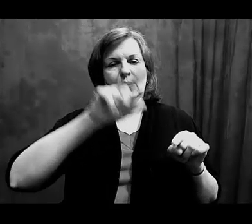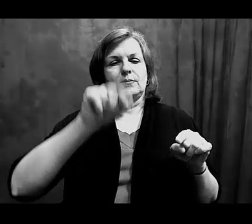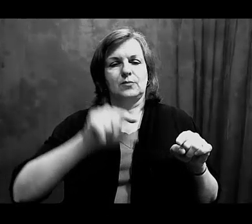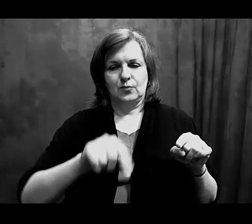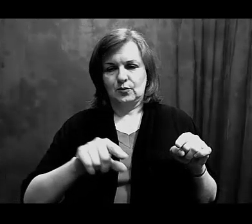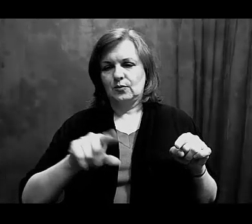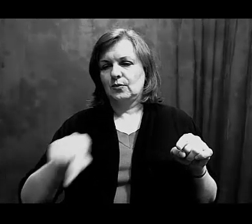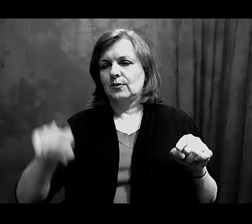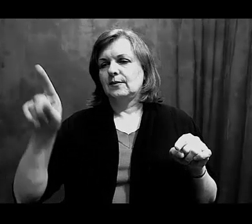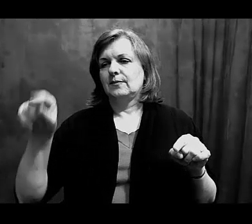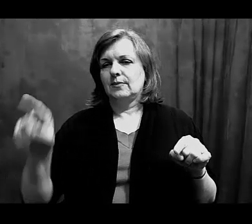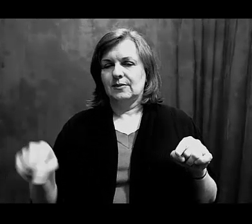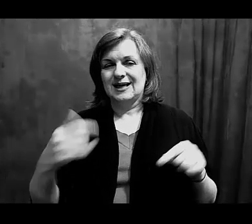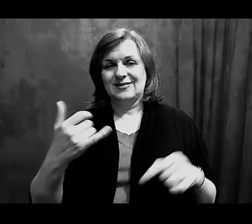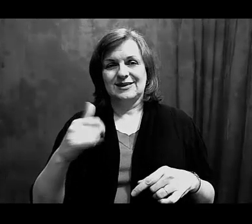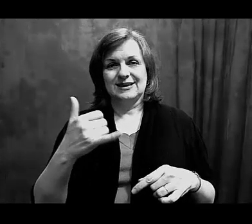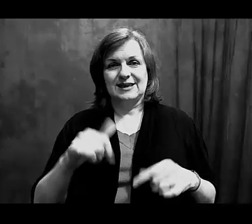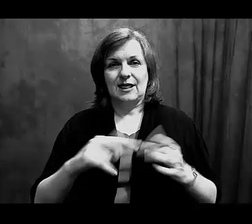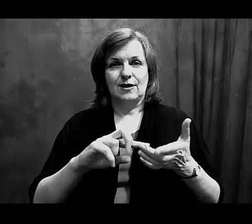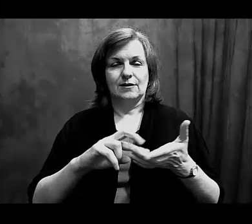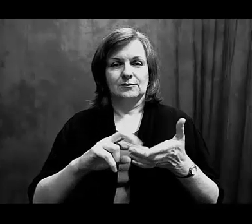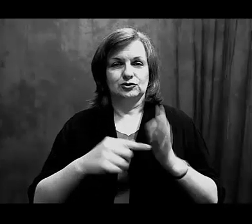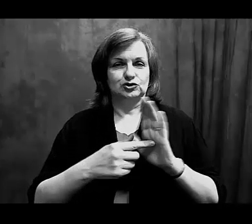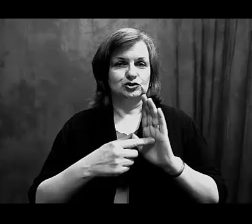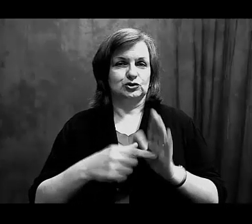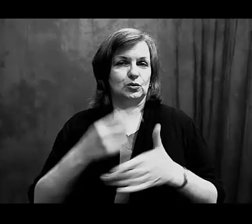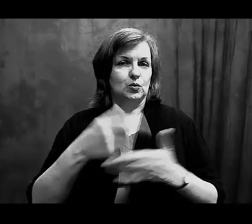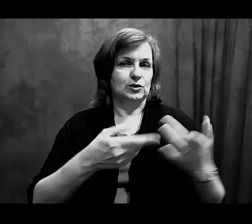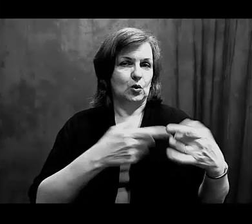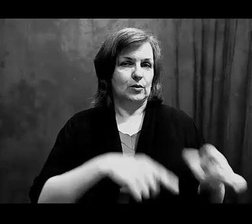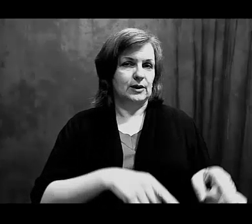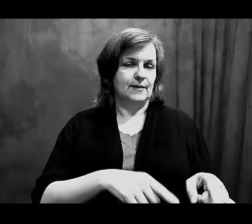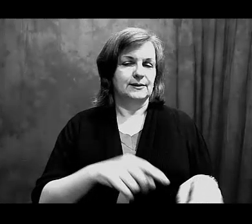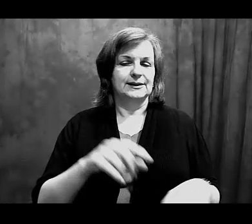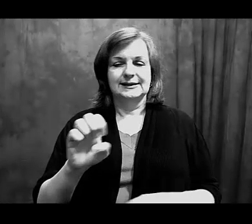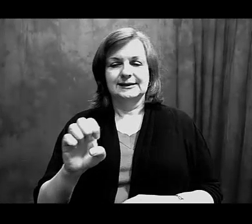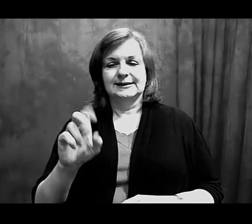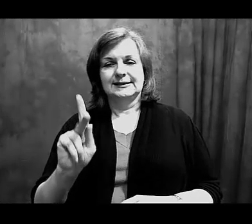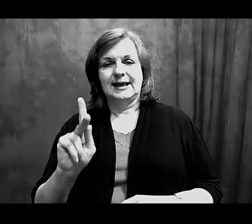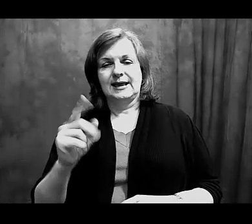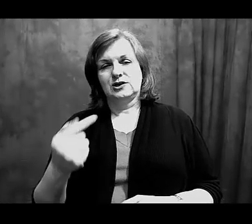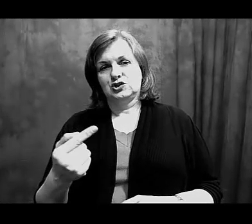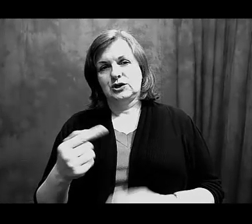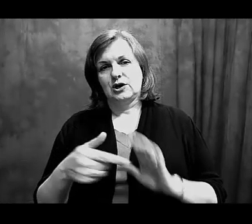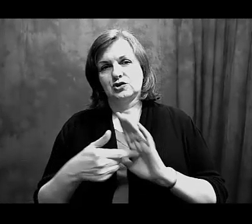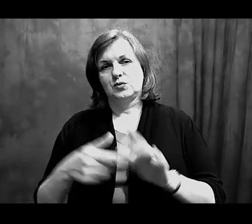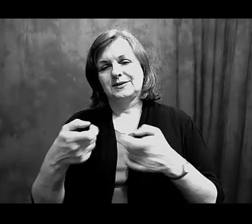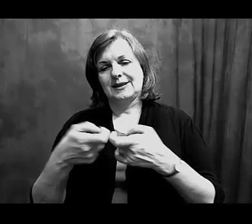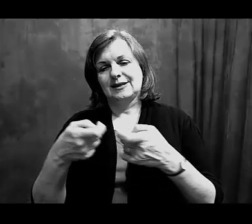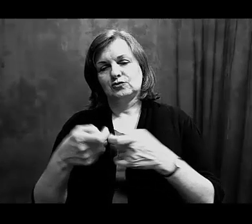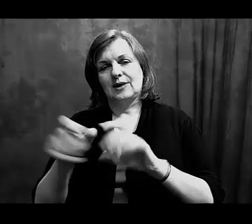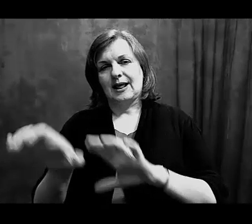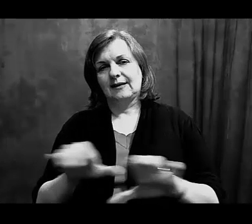it's supposed to if you actually have an ECG or many of you know this is an EKG